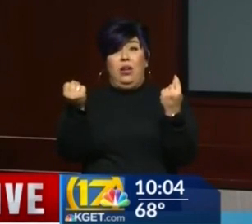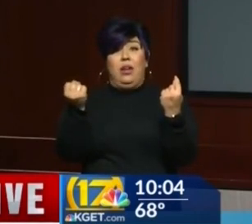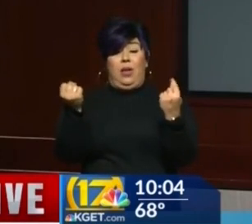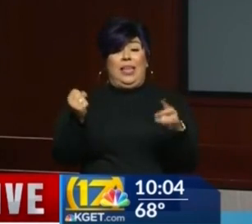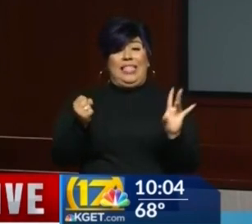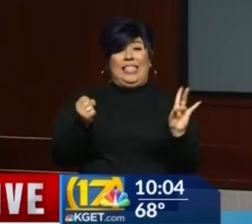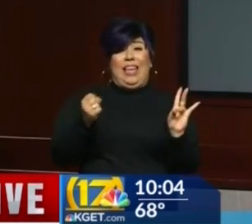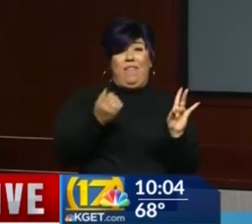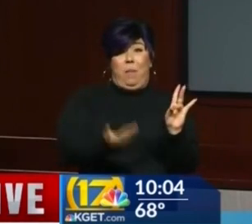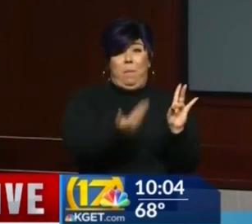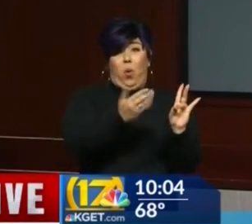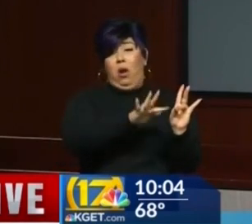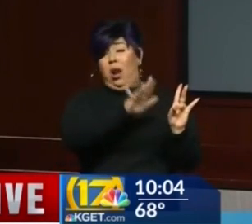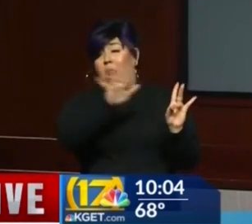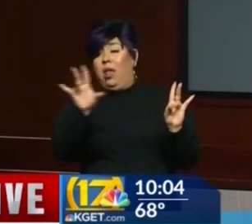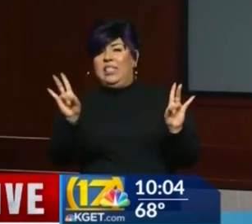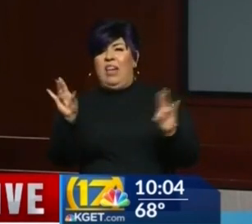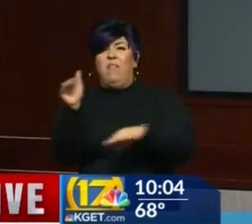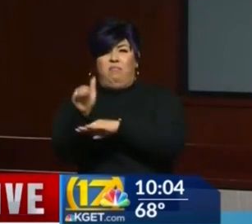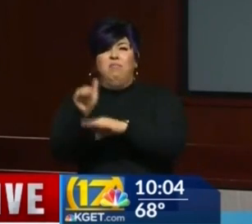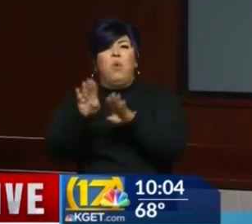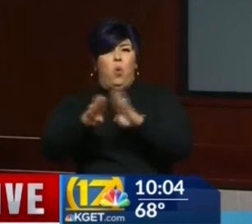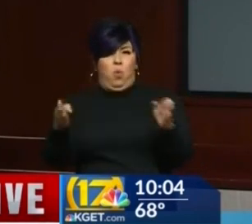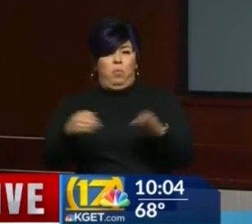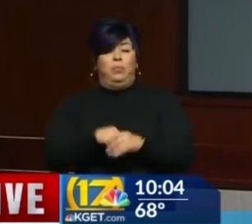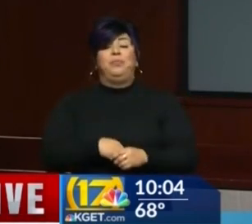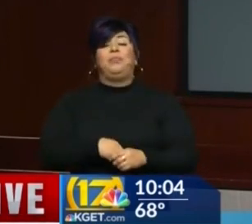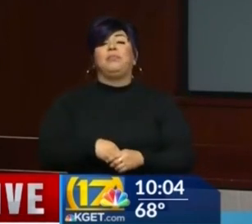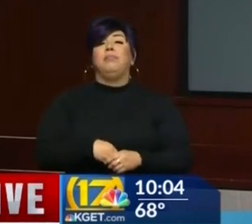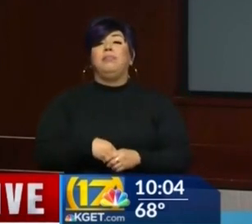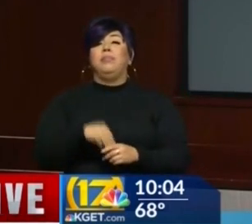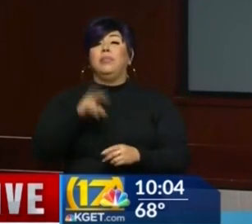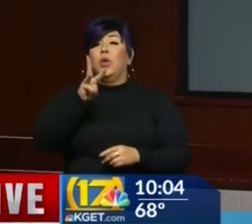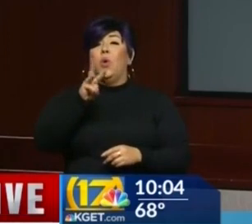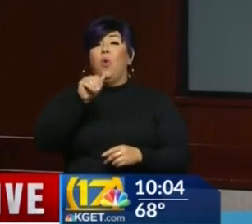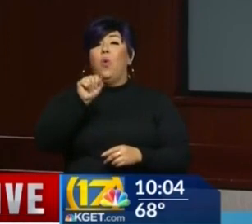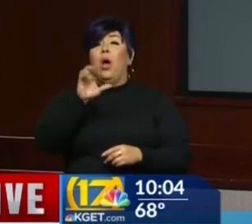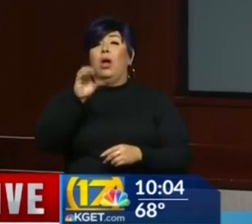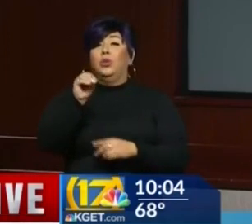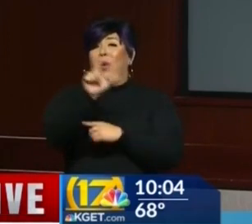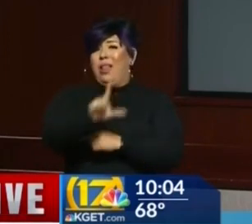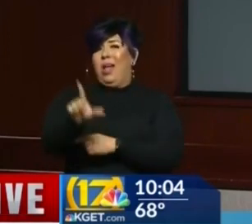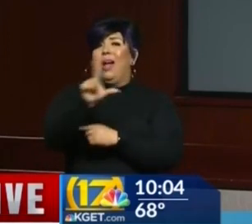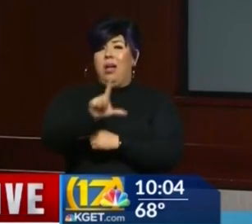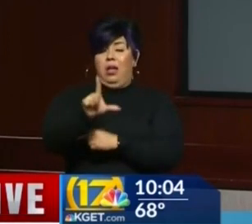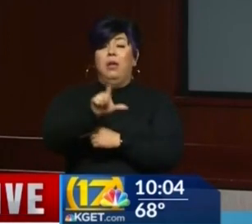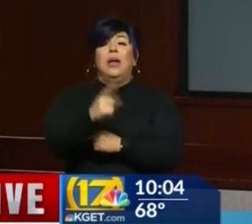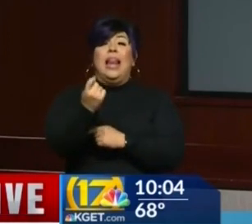HEALTH BUILDING AT 204 S. HILL STREET AND TUESDAY THROUGH